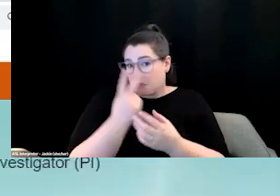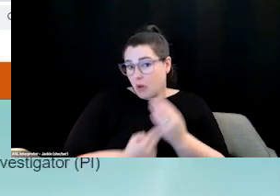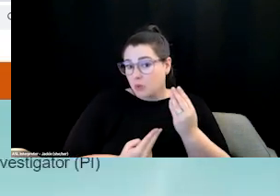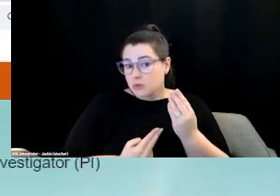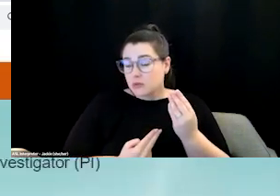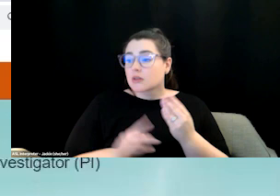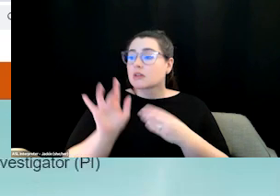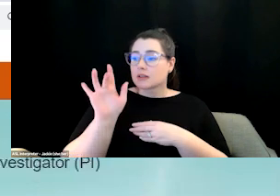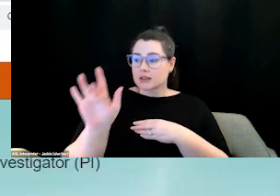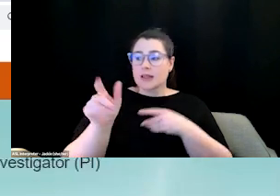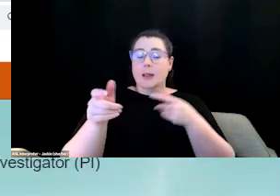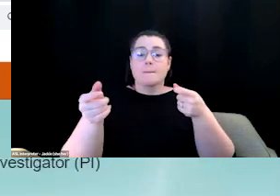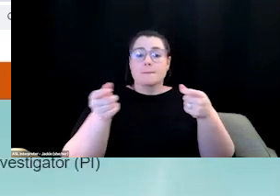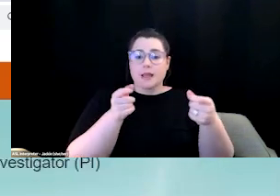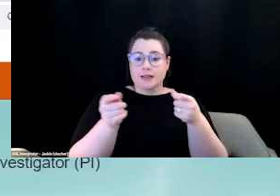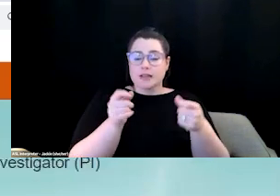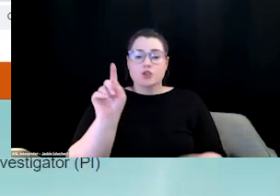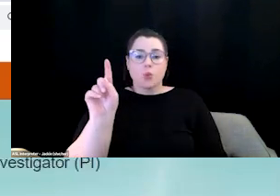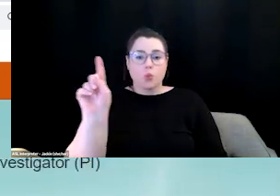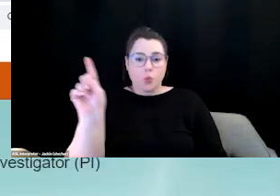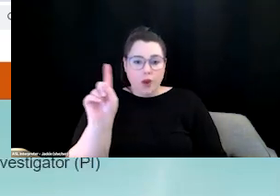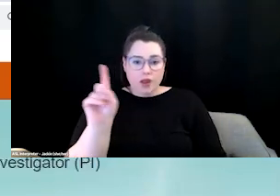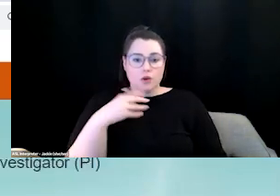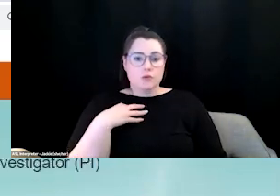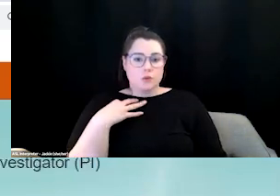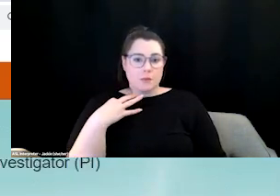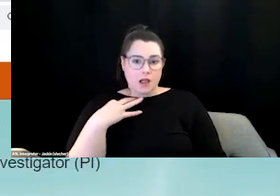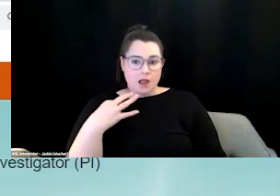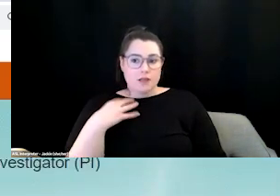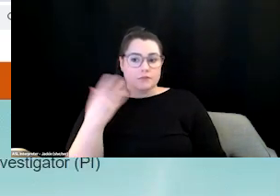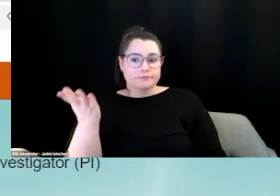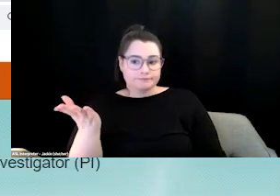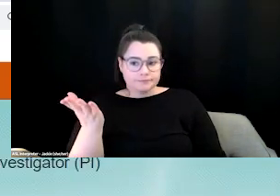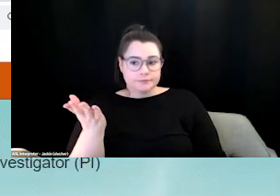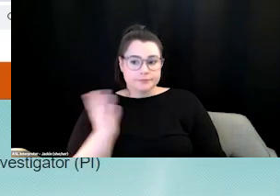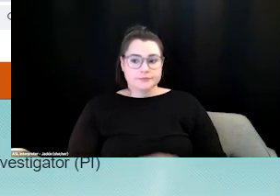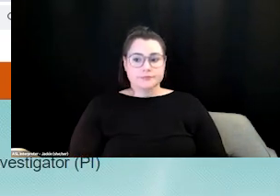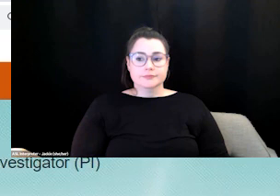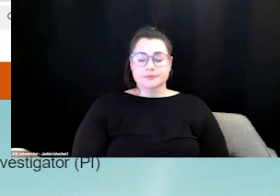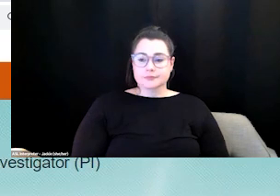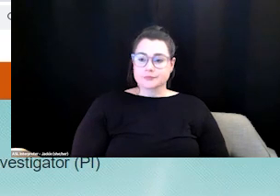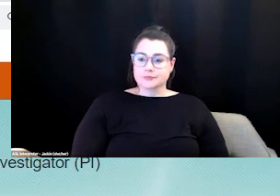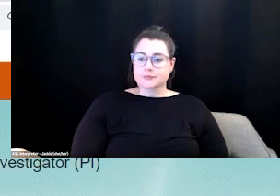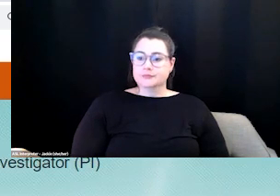This will take you to the Manage Where to Apply screen, where you have the option of adding other programs to your proposal.